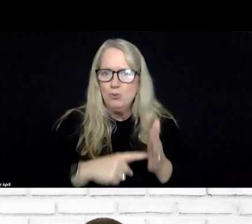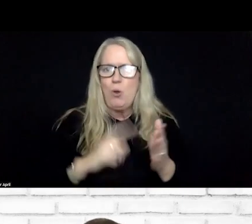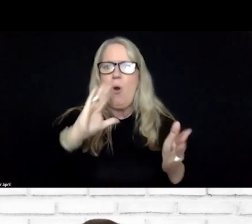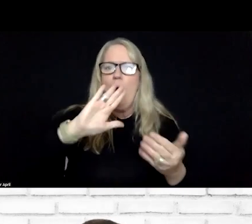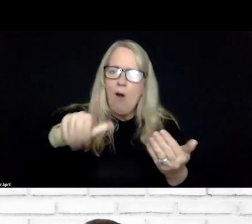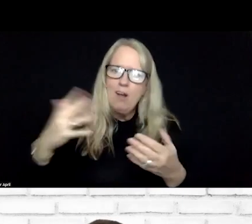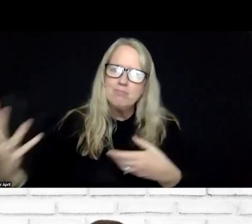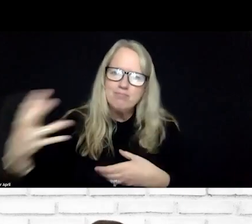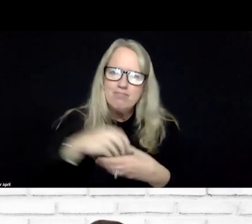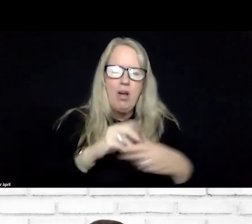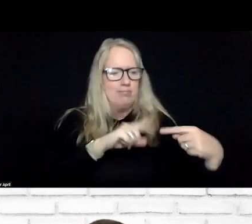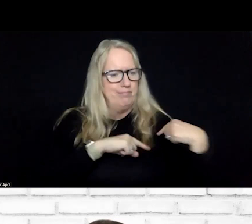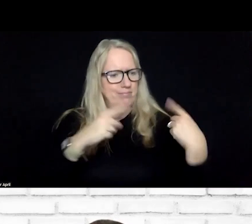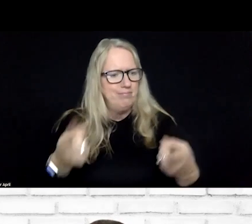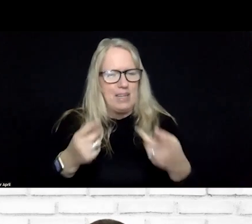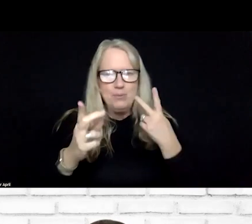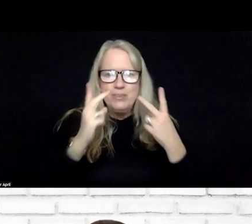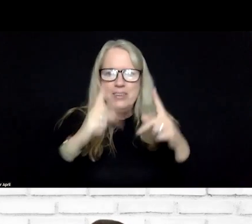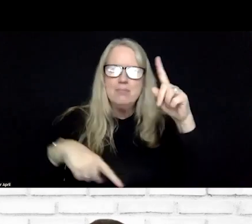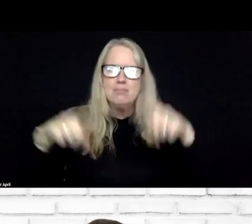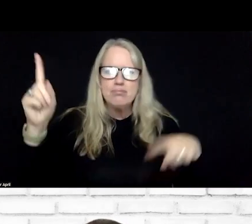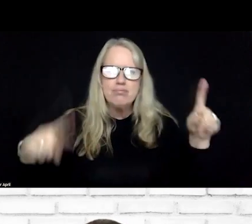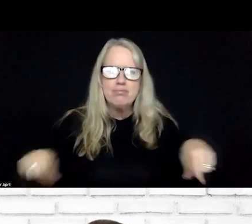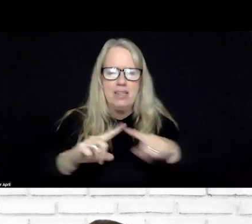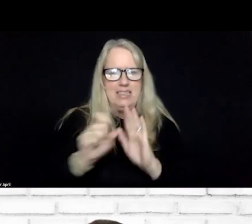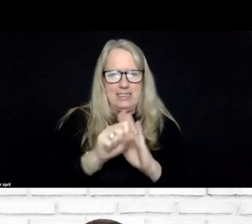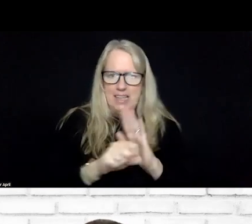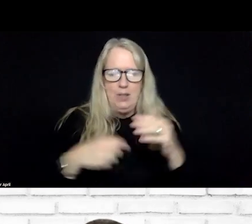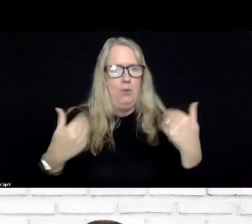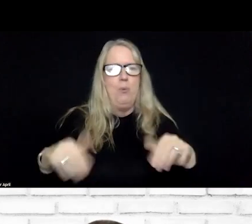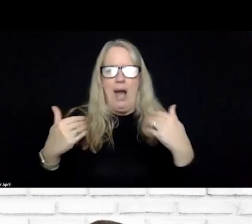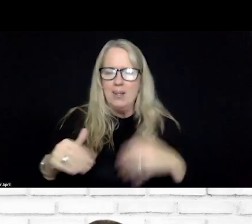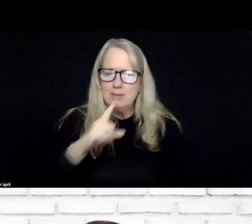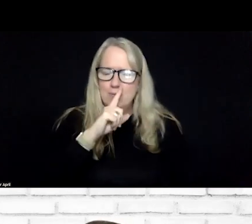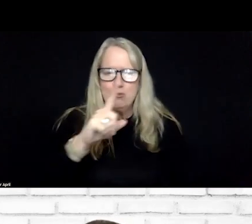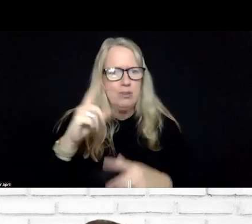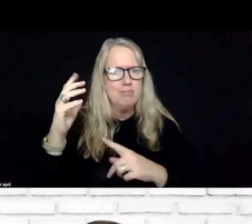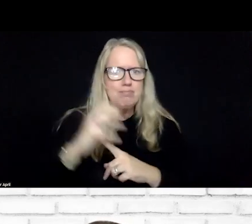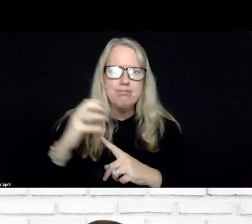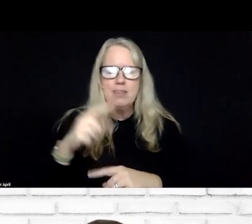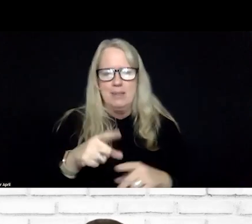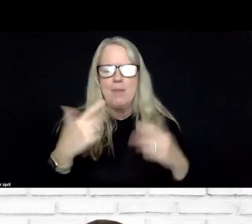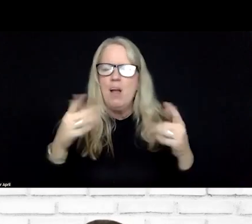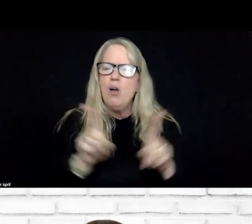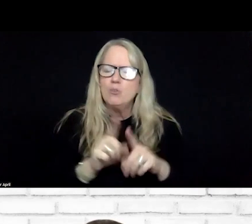THE VARIOUS STATES. IT IS TREMENDOUS. WE ARE ALSO LOOKING AT MORE